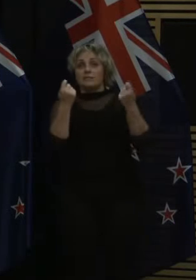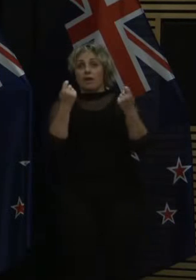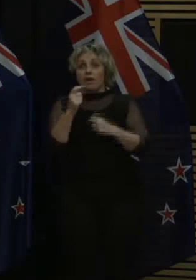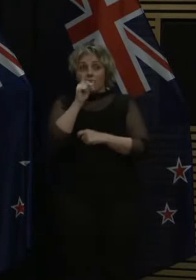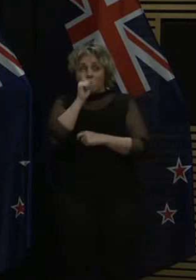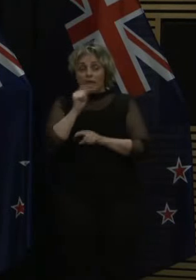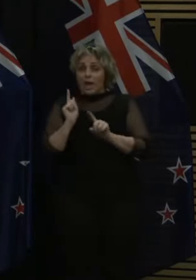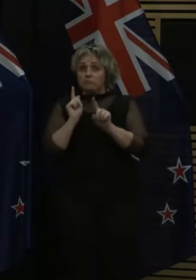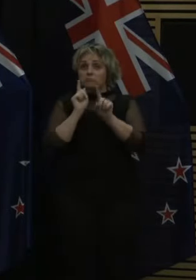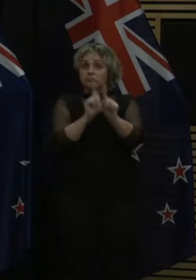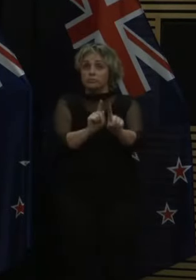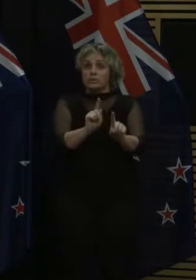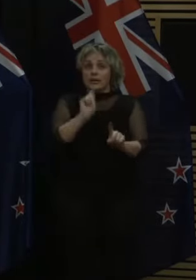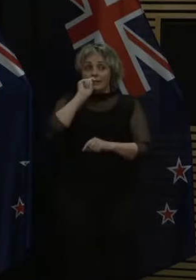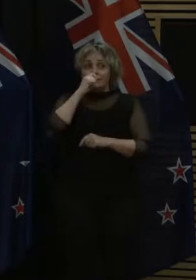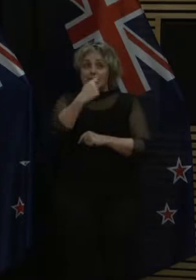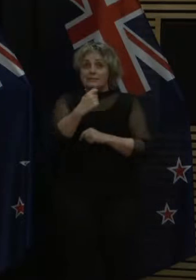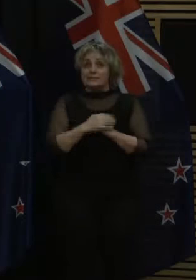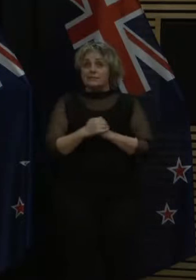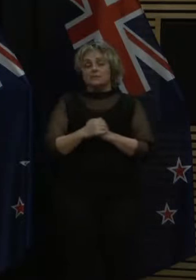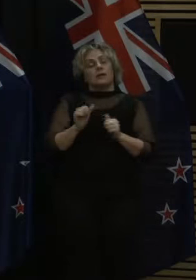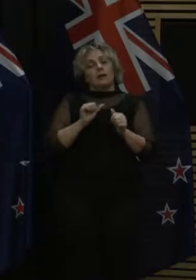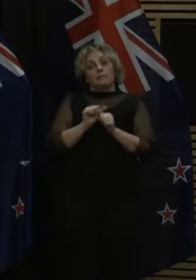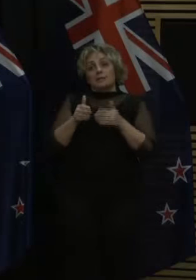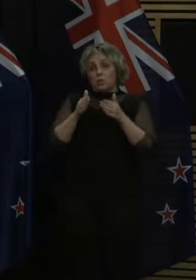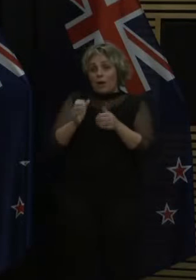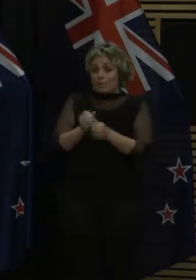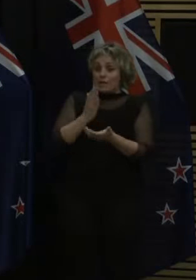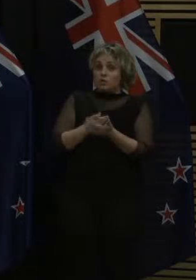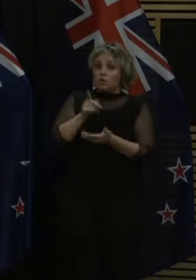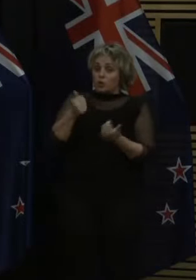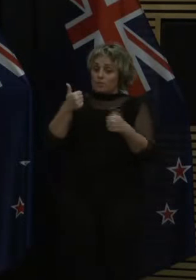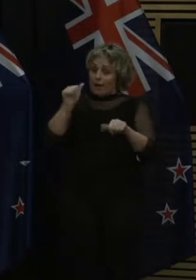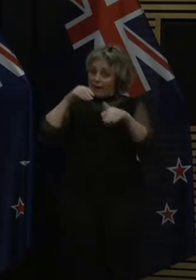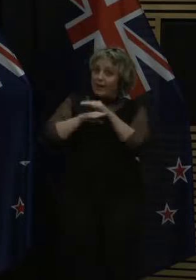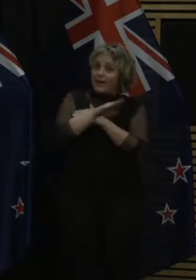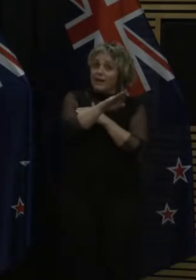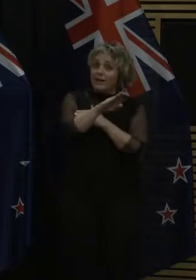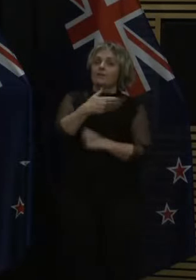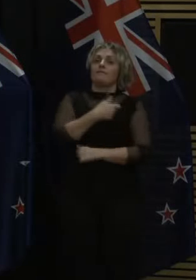evidence we are looking at.